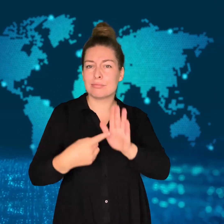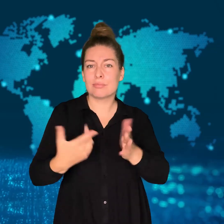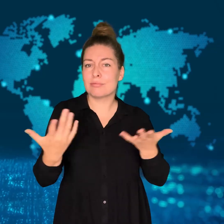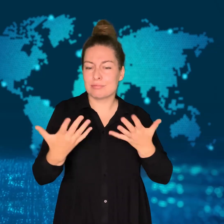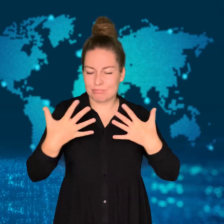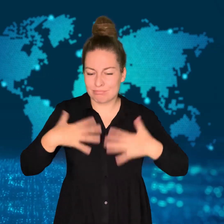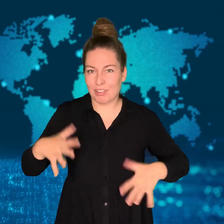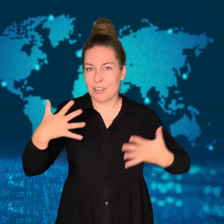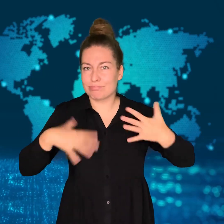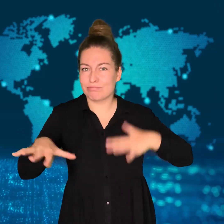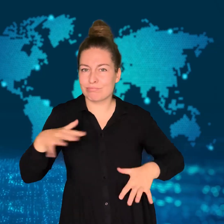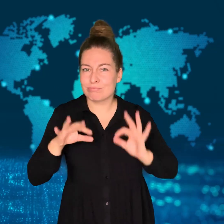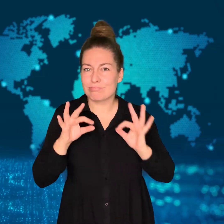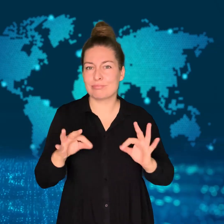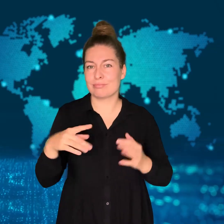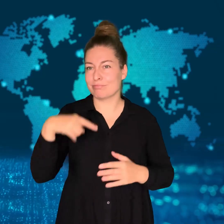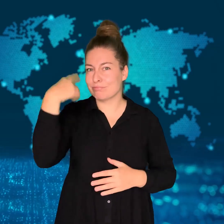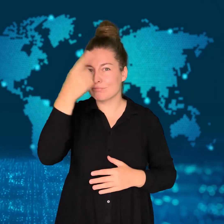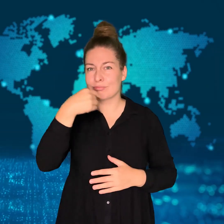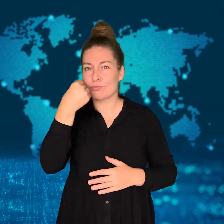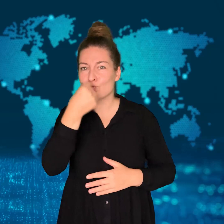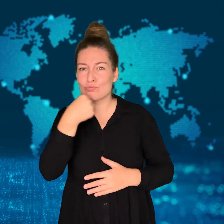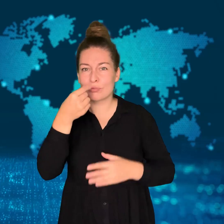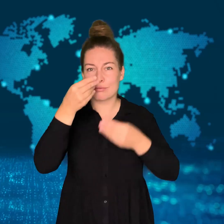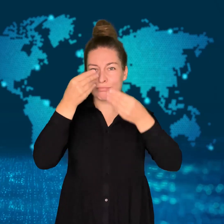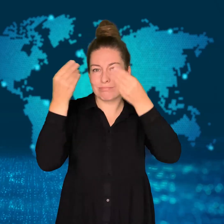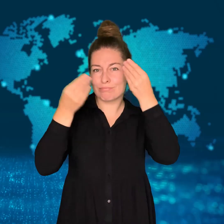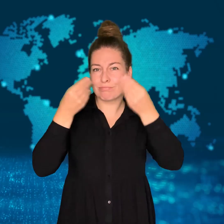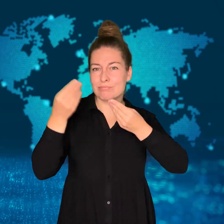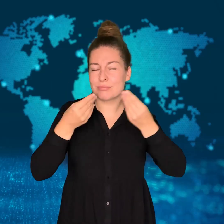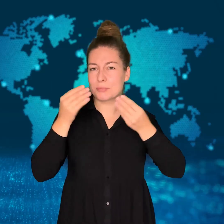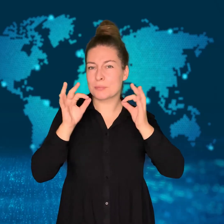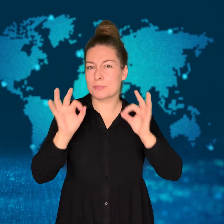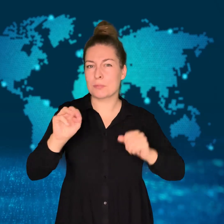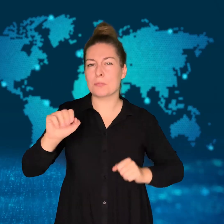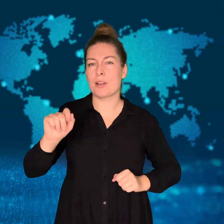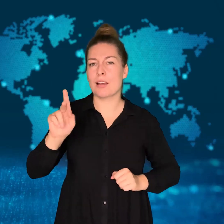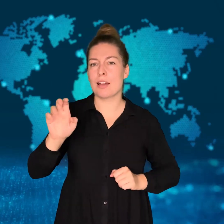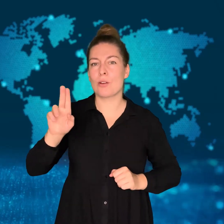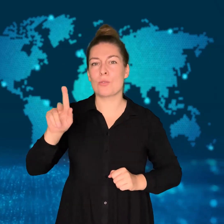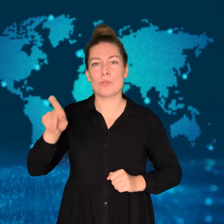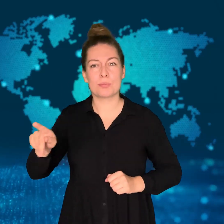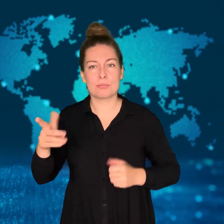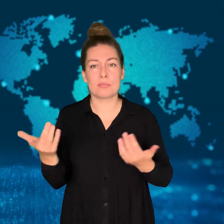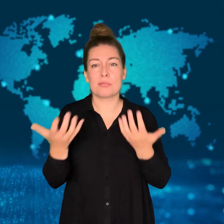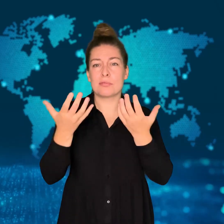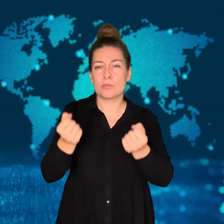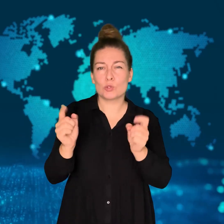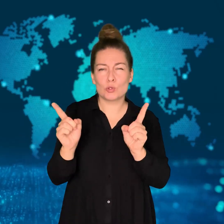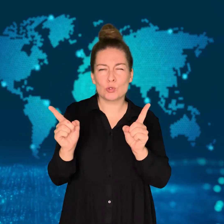Many have posted sorrow at Noors death.